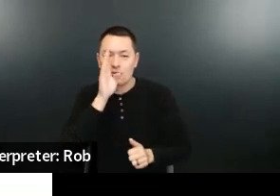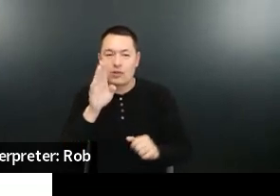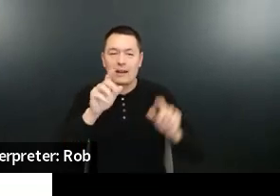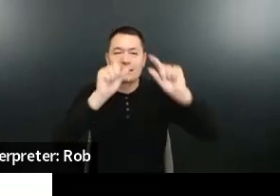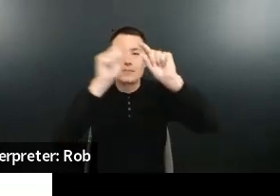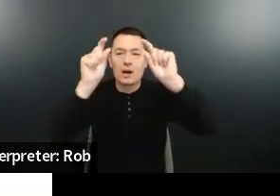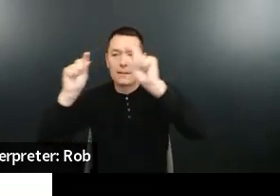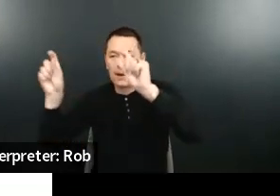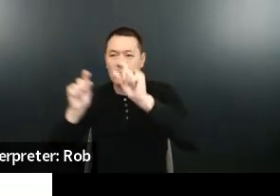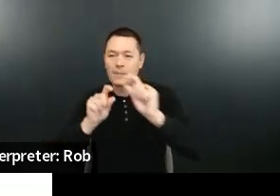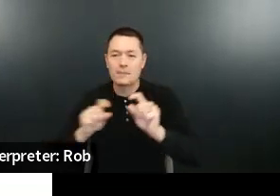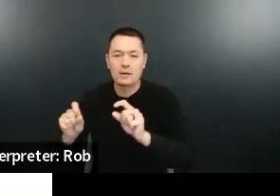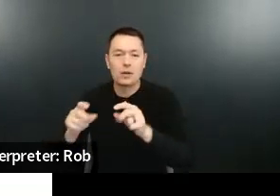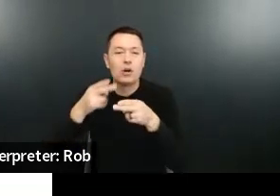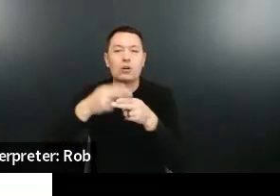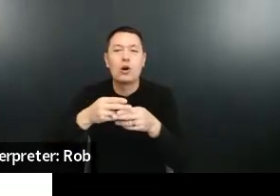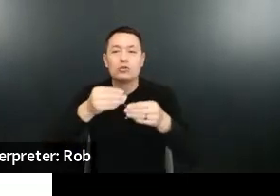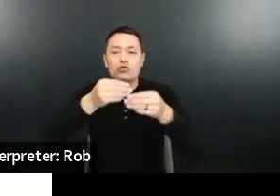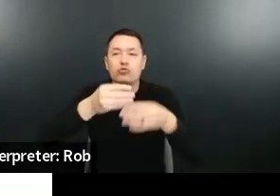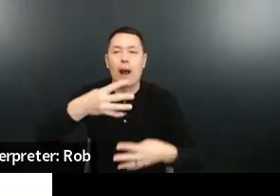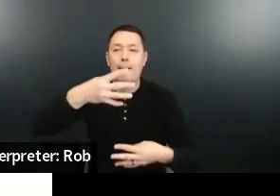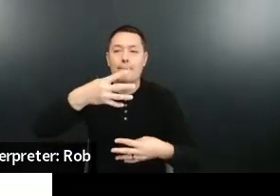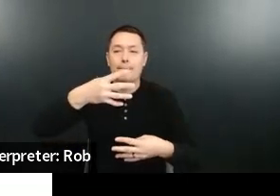we call them drop out, drop down boxes.